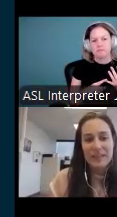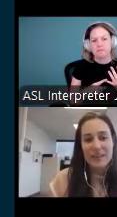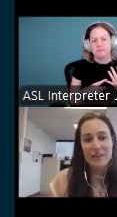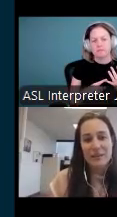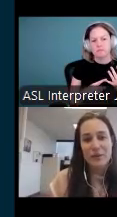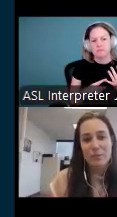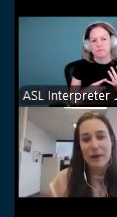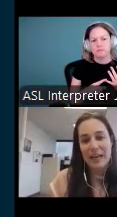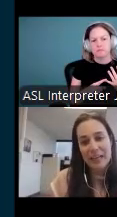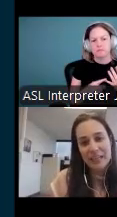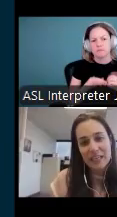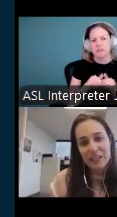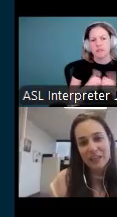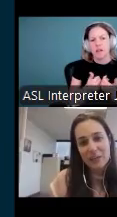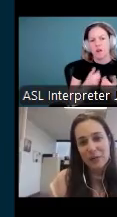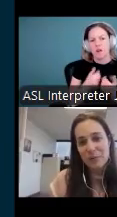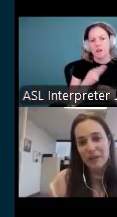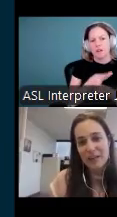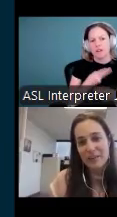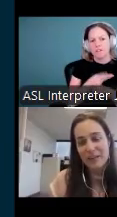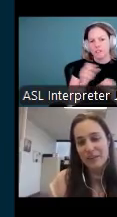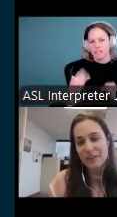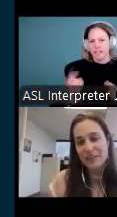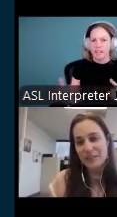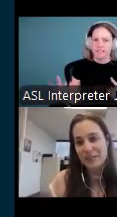caregiver buy-in on incorporating regular sensory